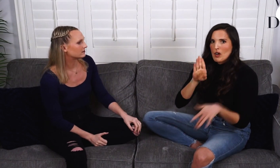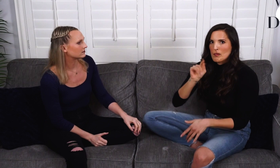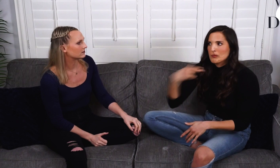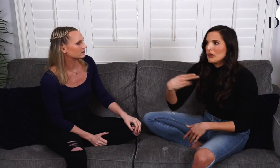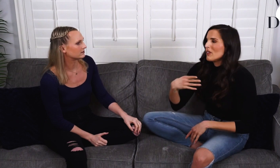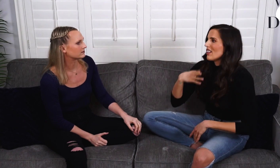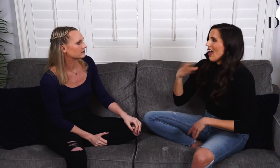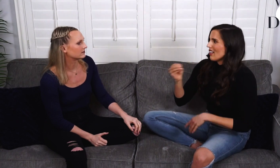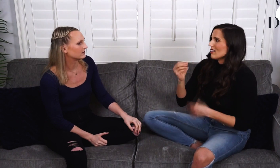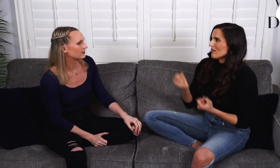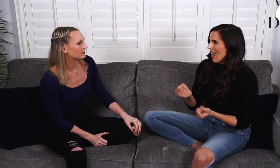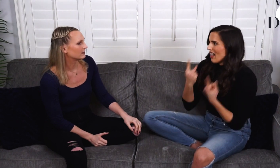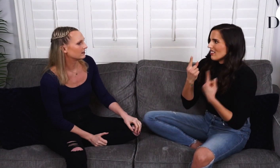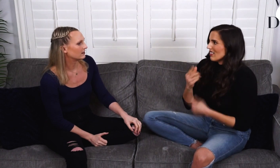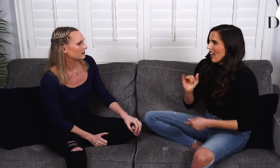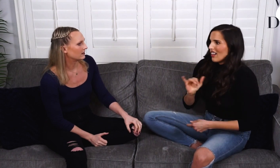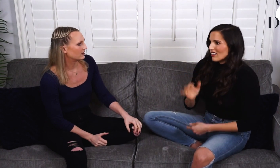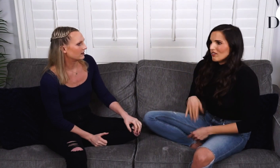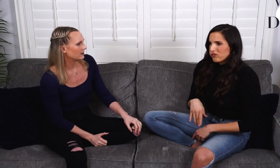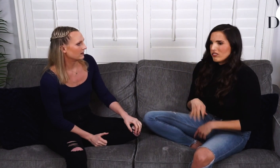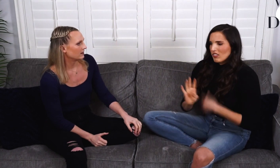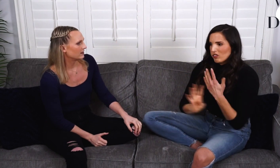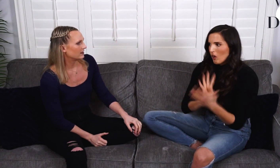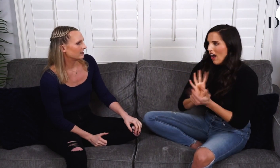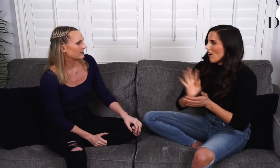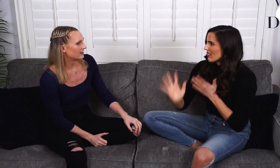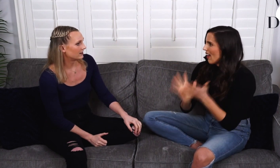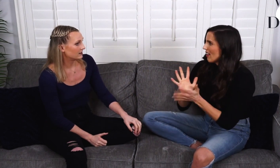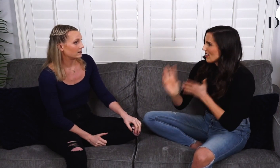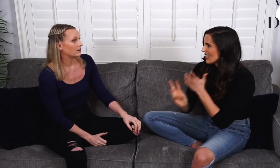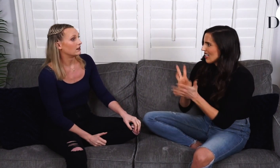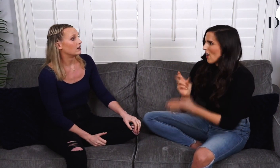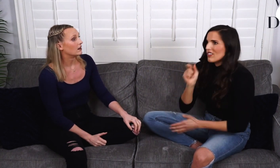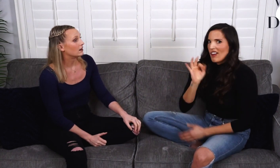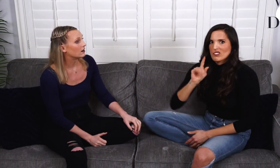booth and spend like four hours, five hours, six